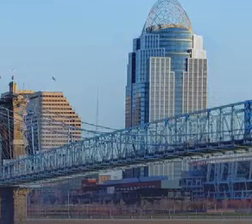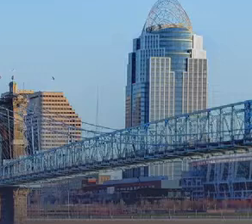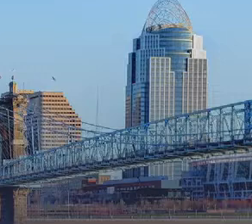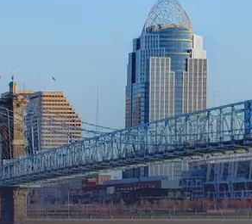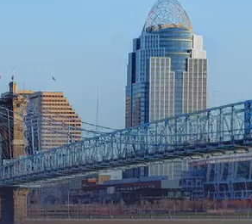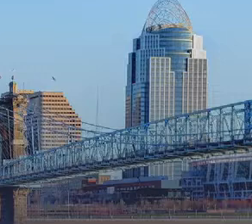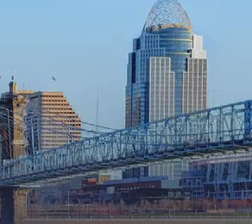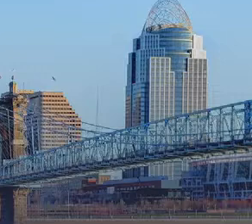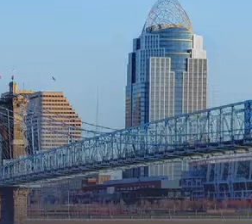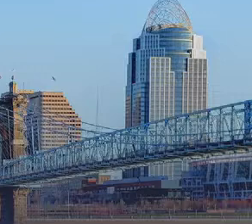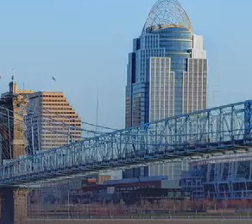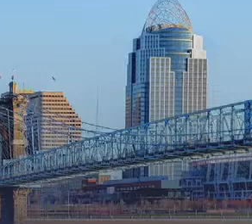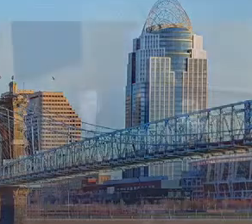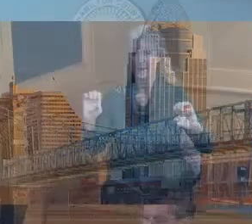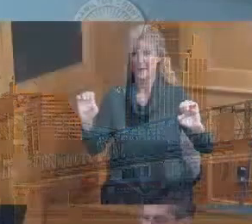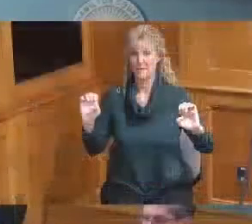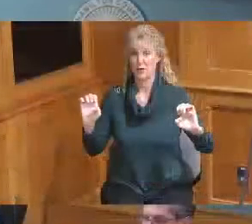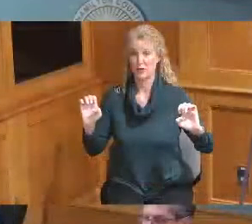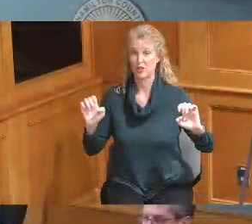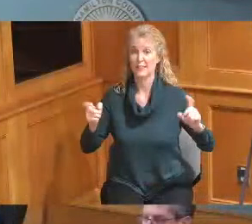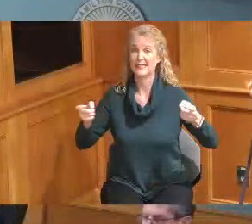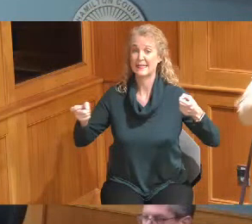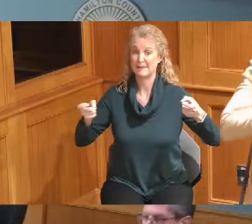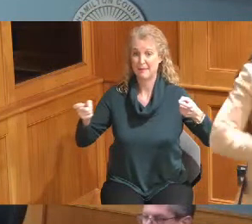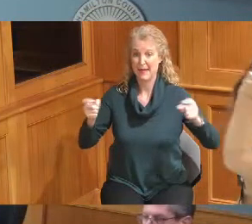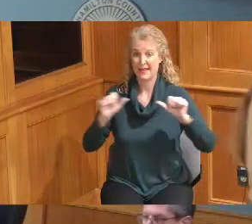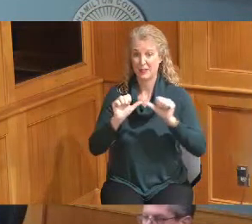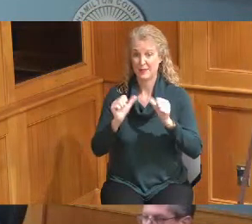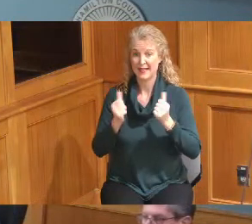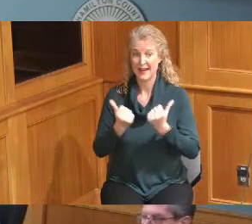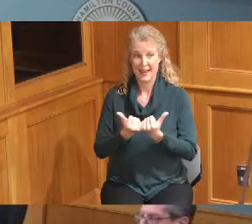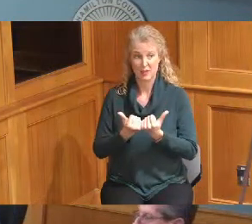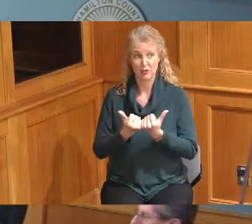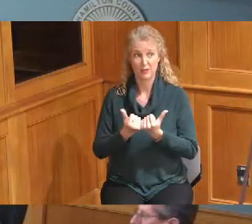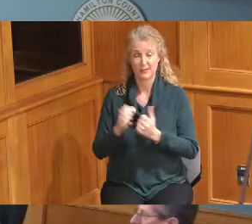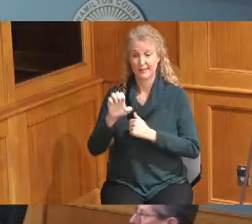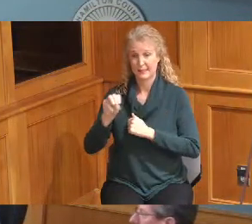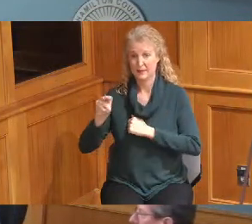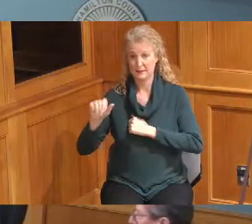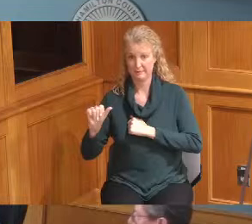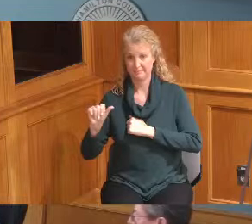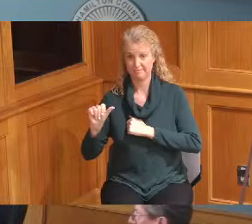Emergency Management Agency for Hamilton County with us this morning he's going to present the